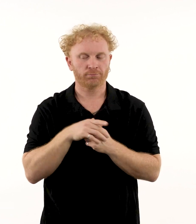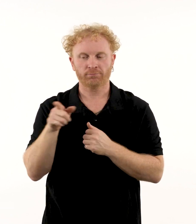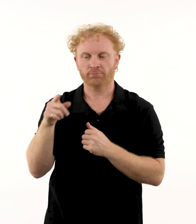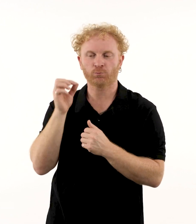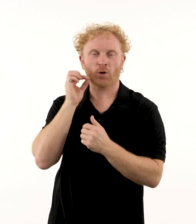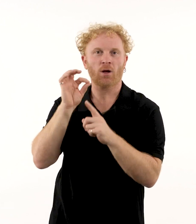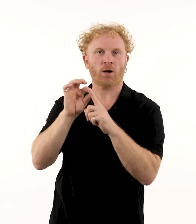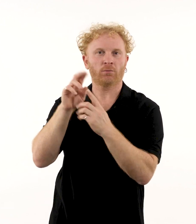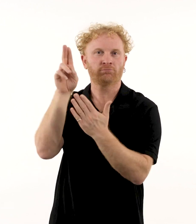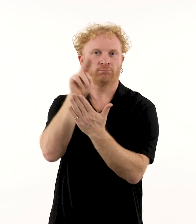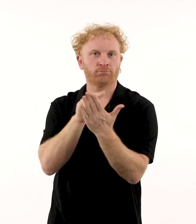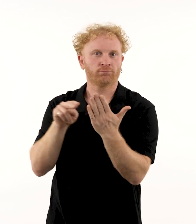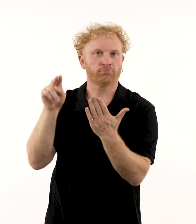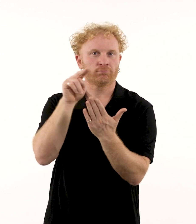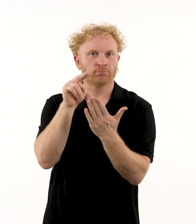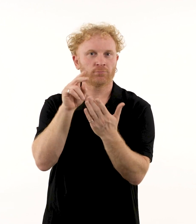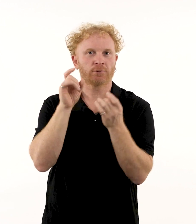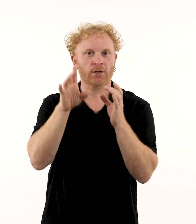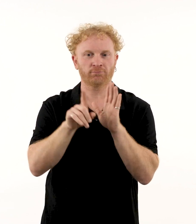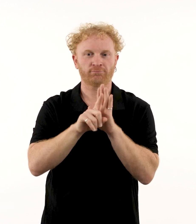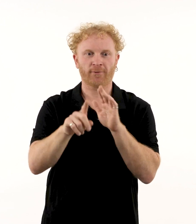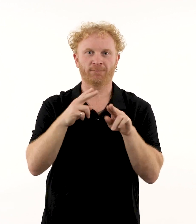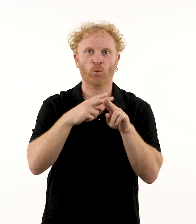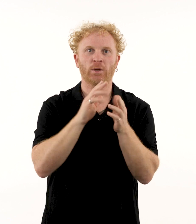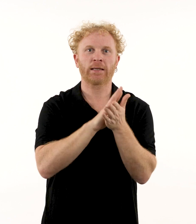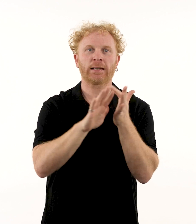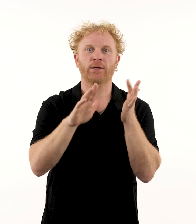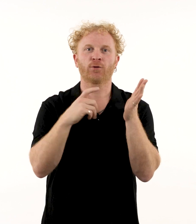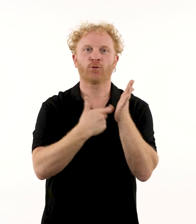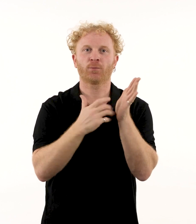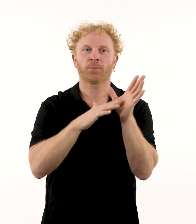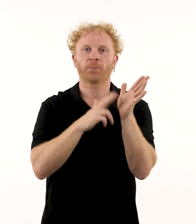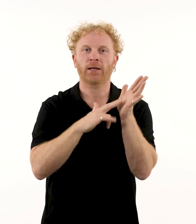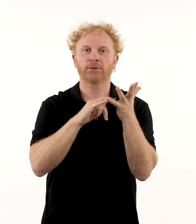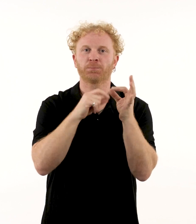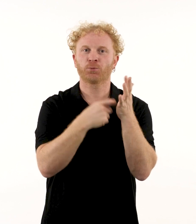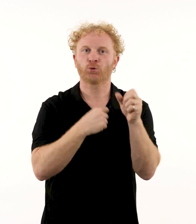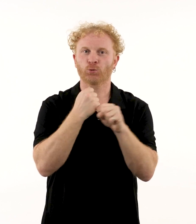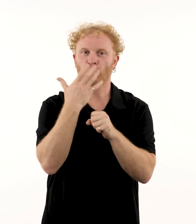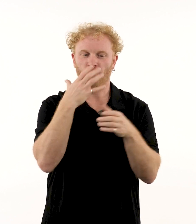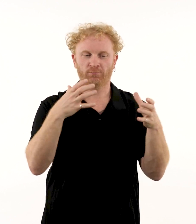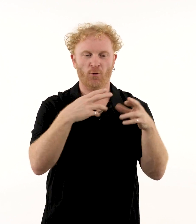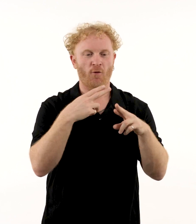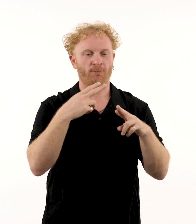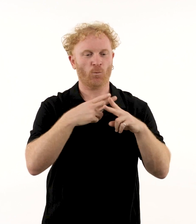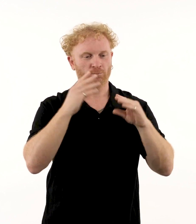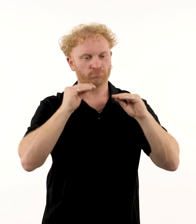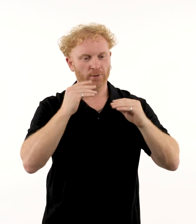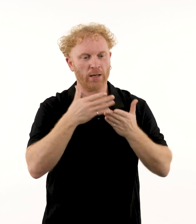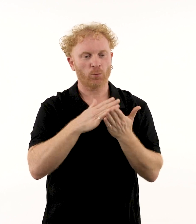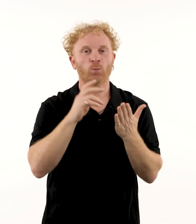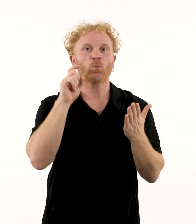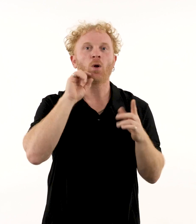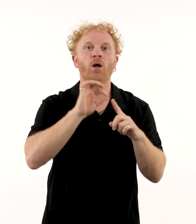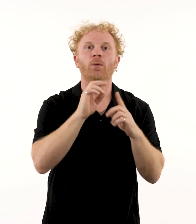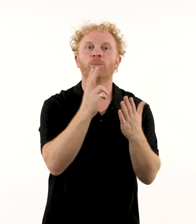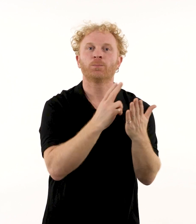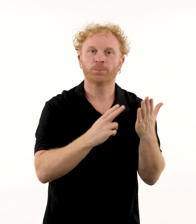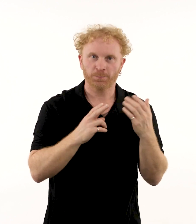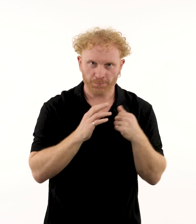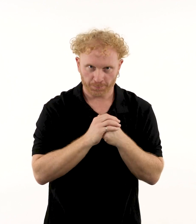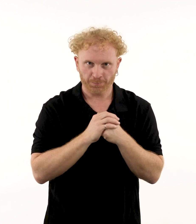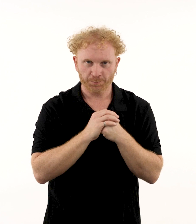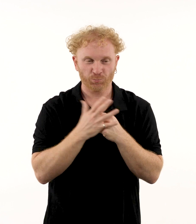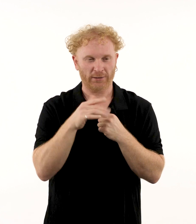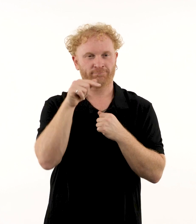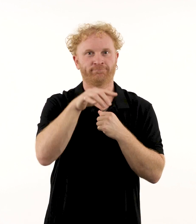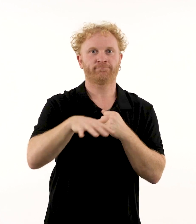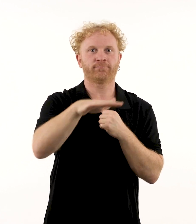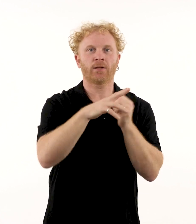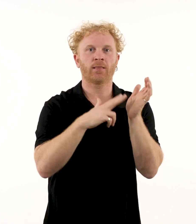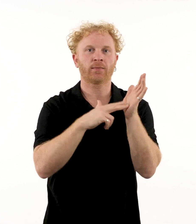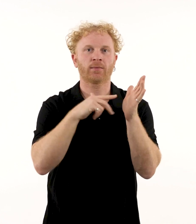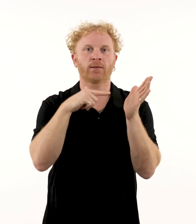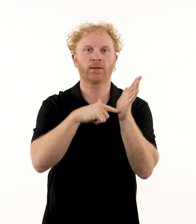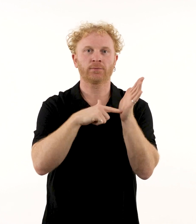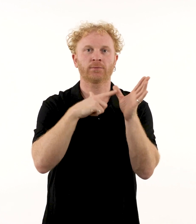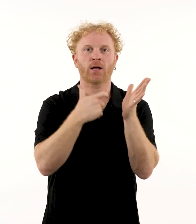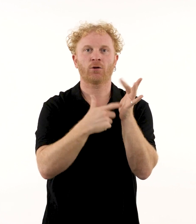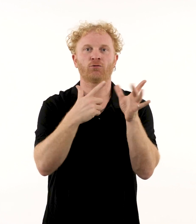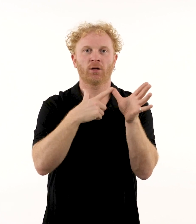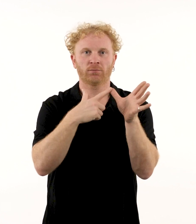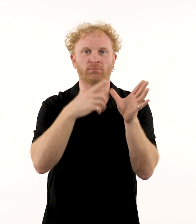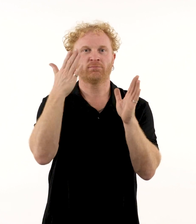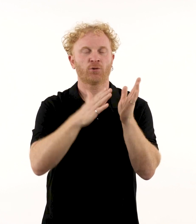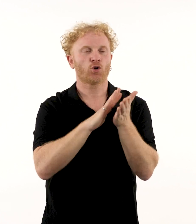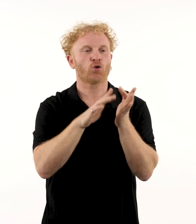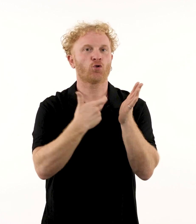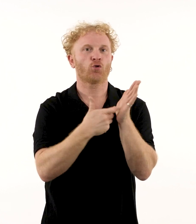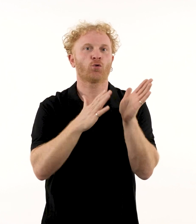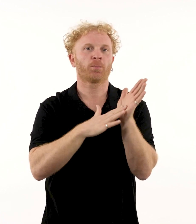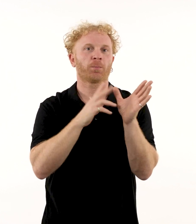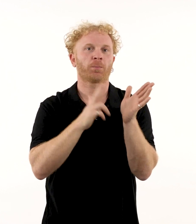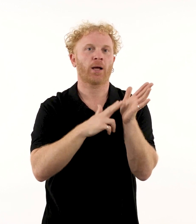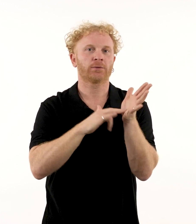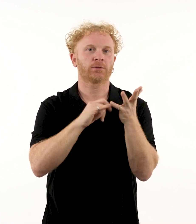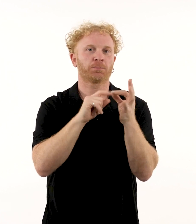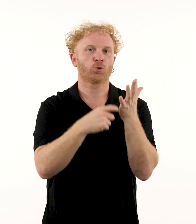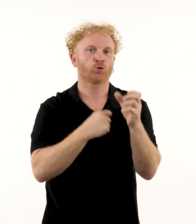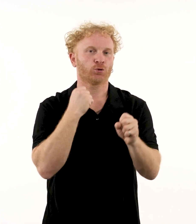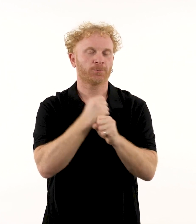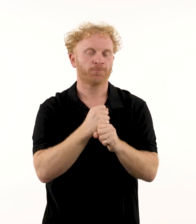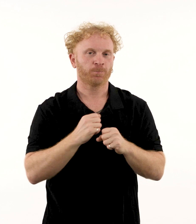Namatjira was a pioneer of the Hermannsburg school of watercolourists at Ntaria/Hermannsburg.